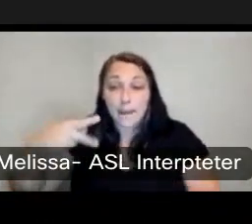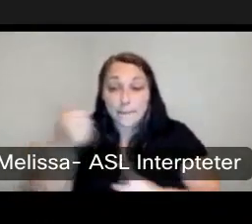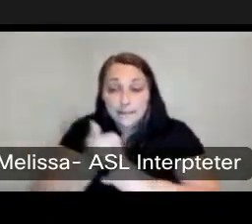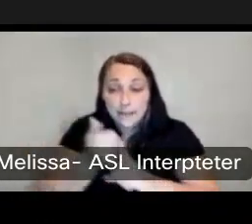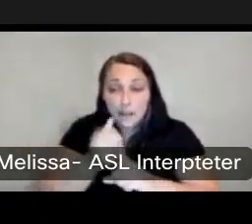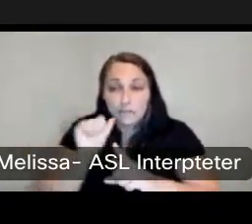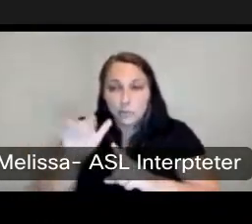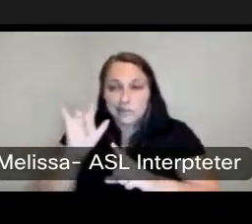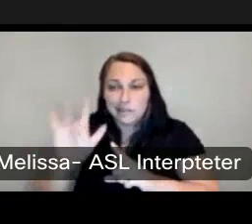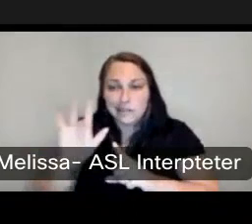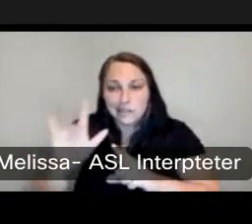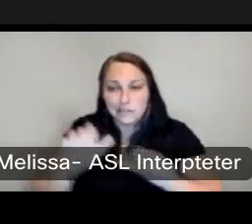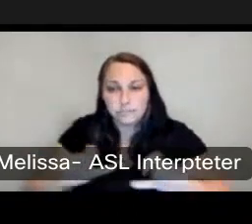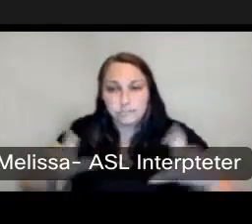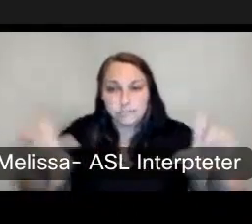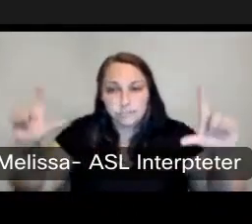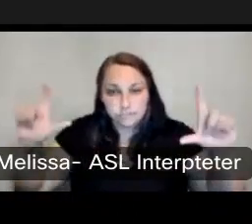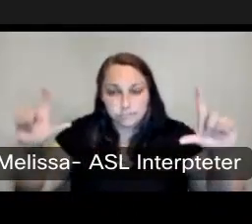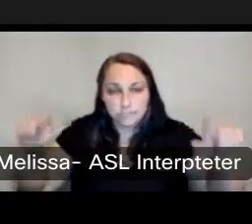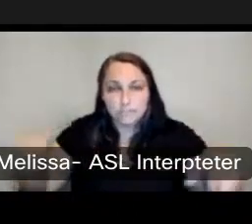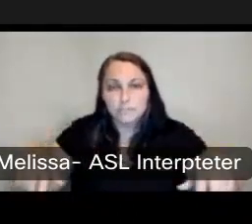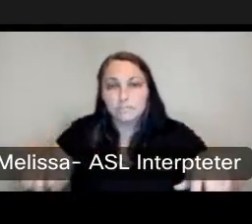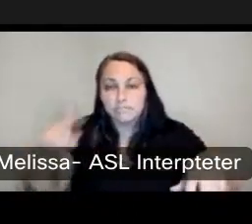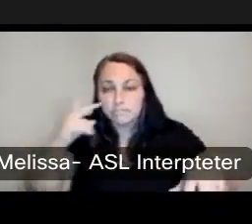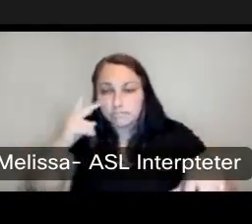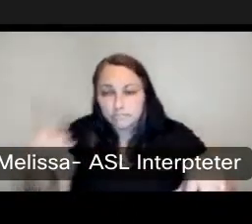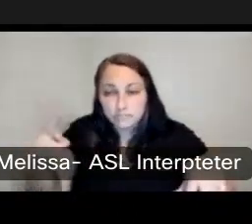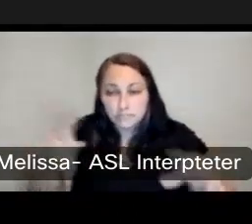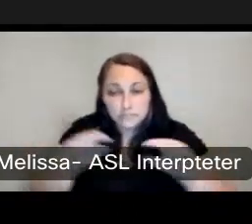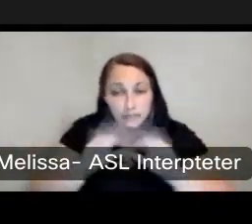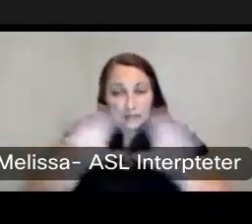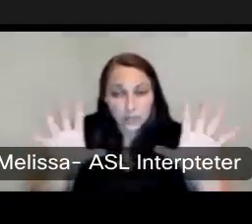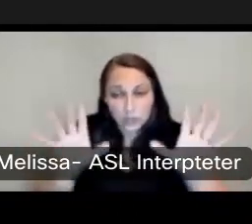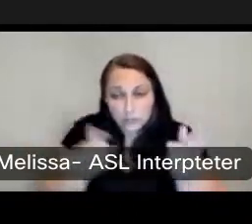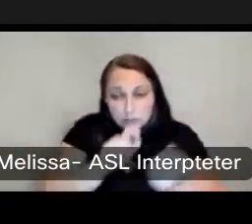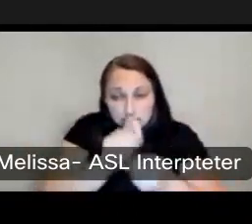really see where what what is that we're proposing to eliminate or keep